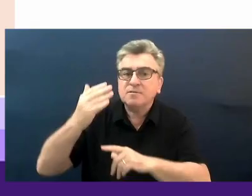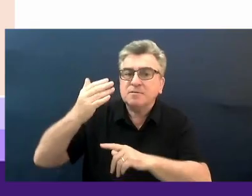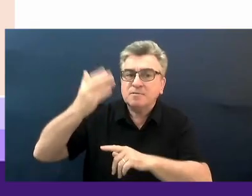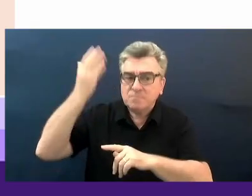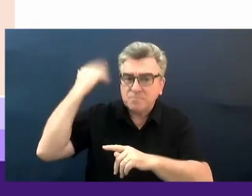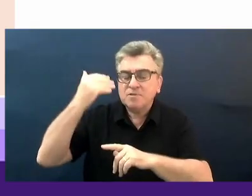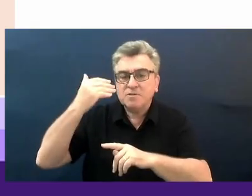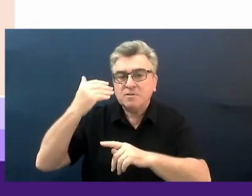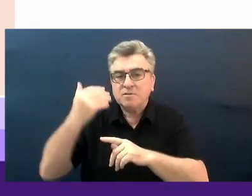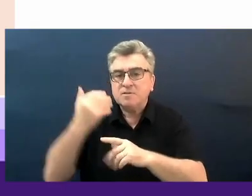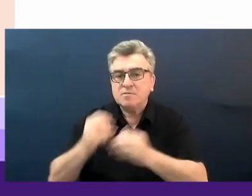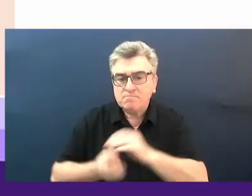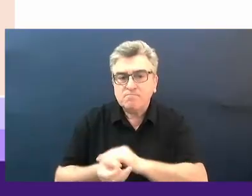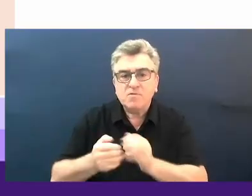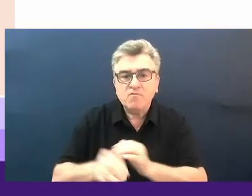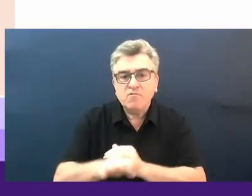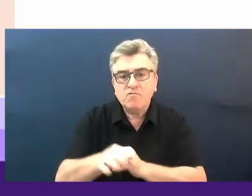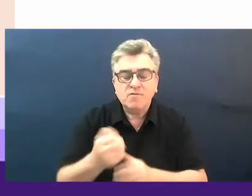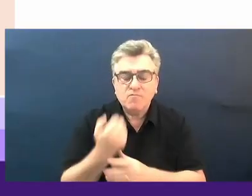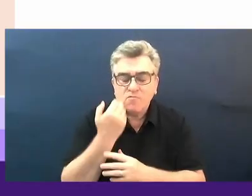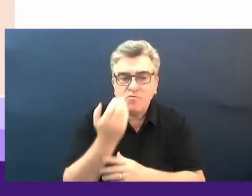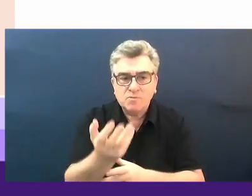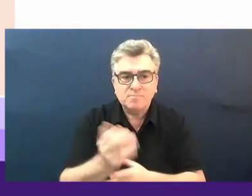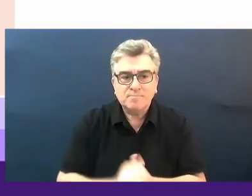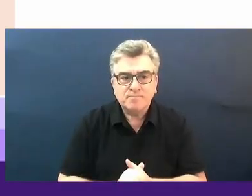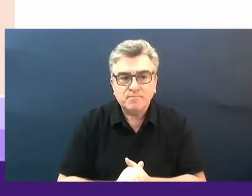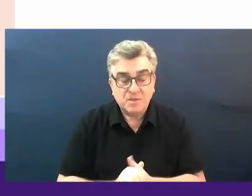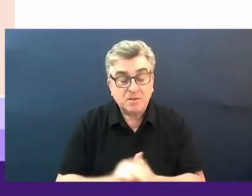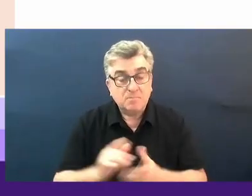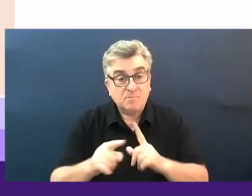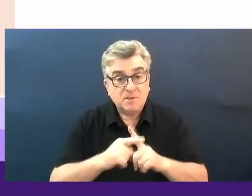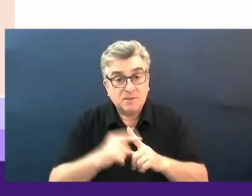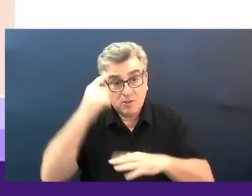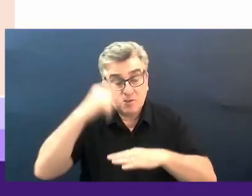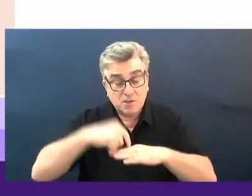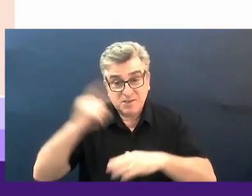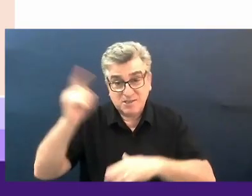presentation is in the context of International Day of People with Disability, and that the theme